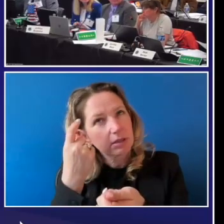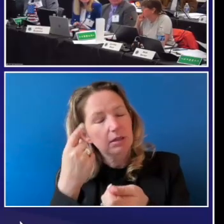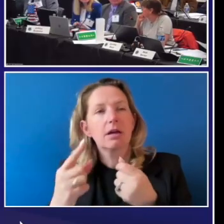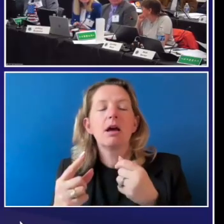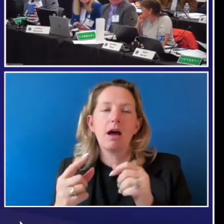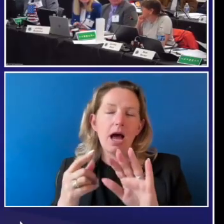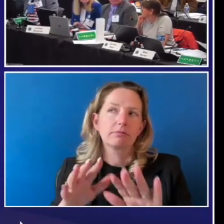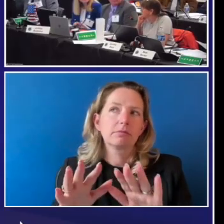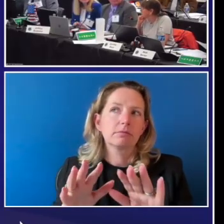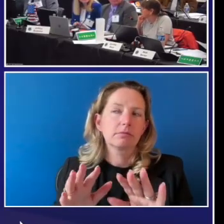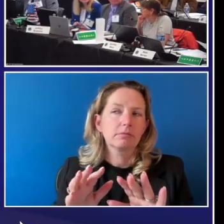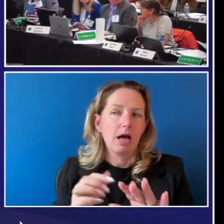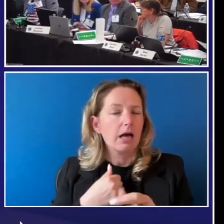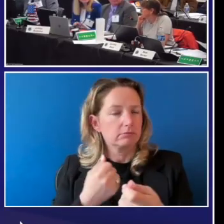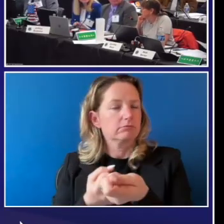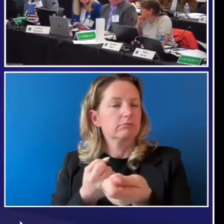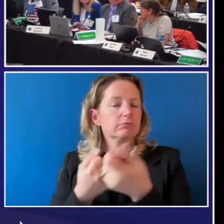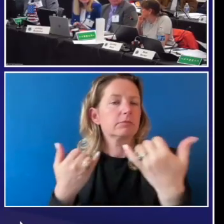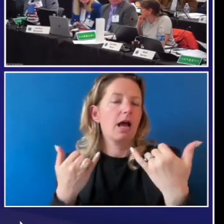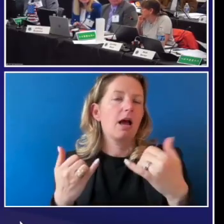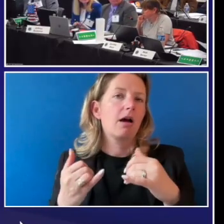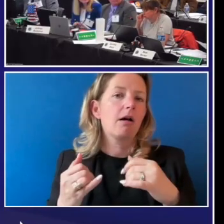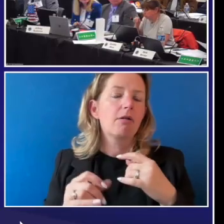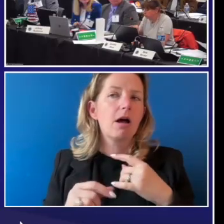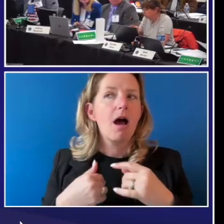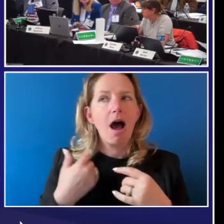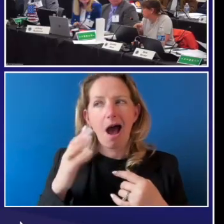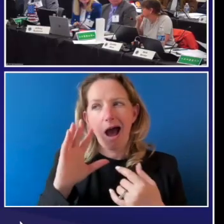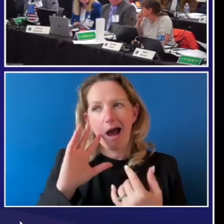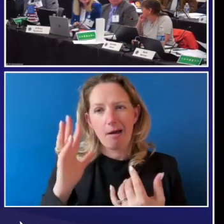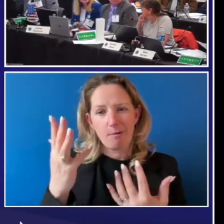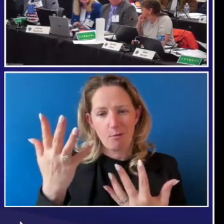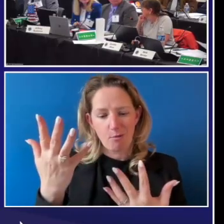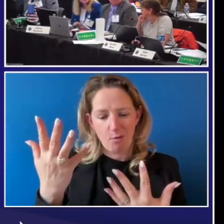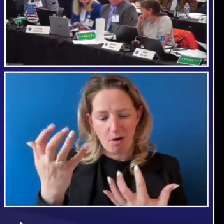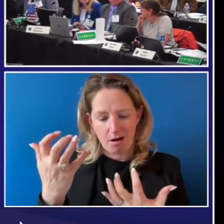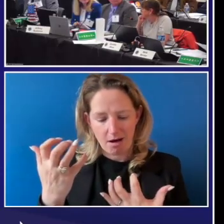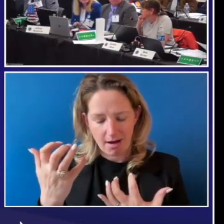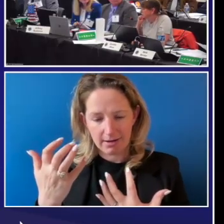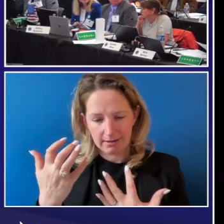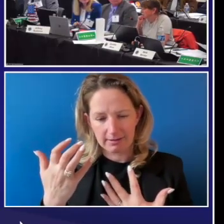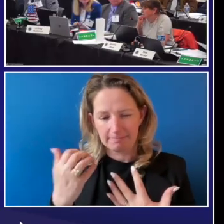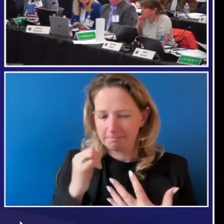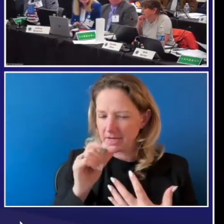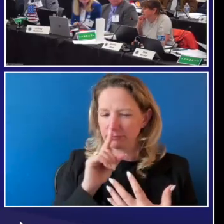Um, I will, um, want to, though, and I'm not sure it's in this section, but I do 2nd, um, Magnus.